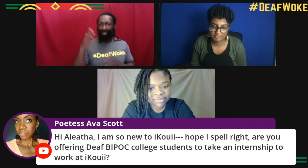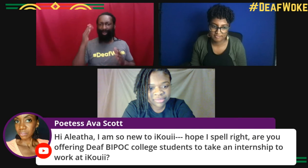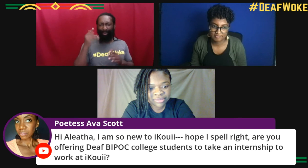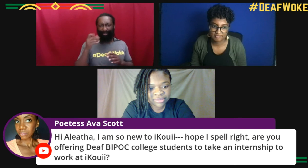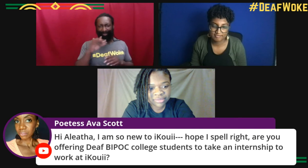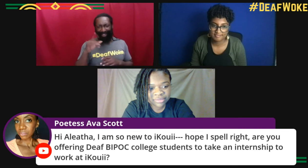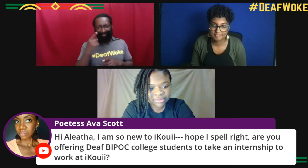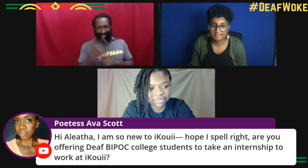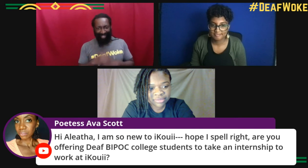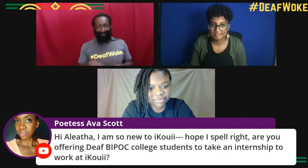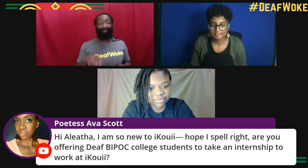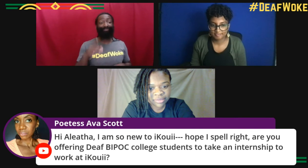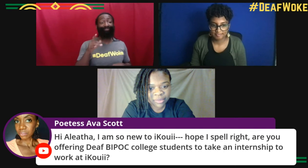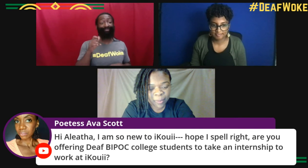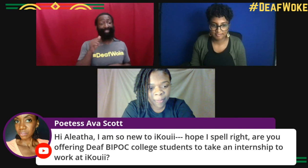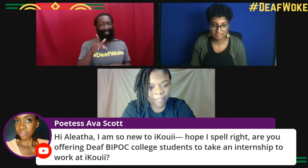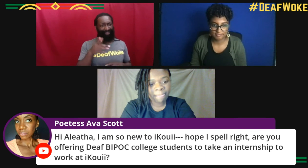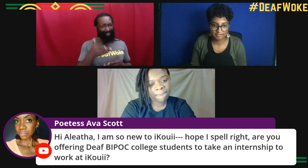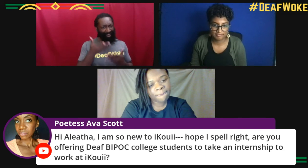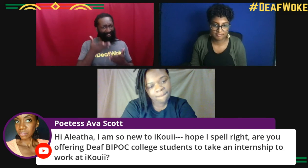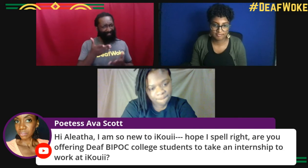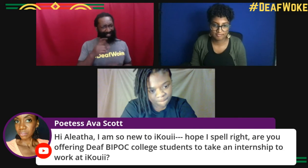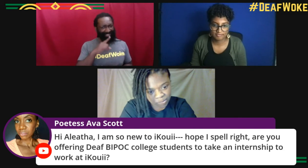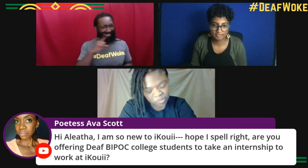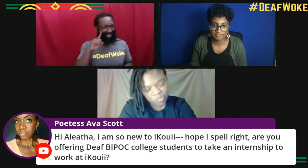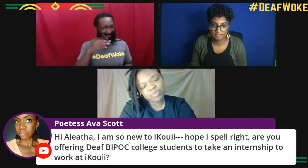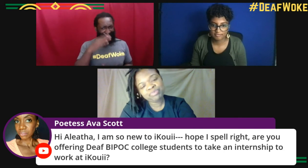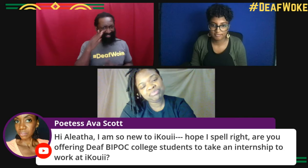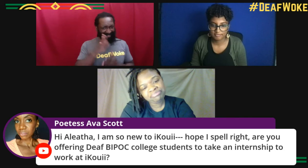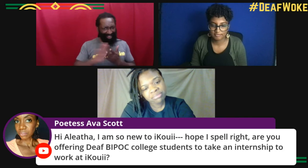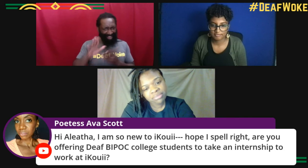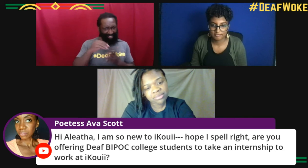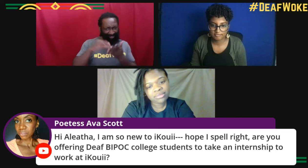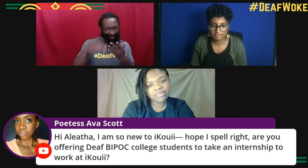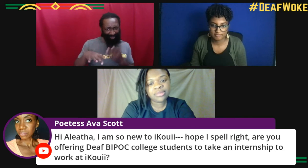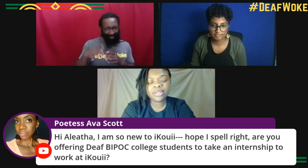Hi Aleatha, I'm so new to Ikouii hope I spell it right.